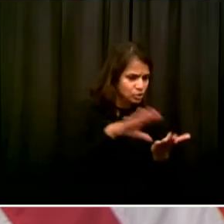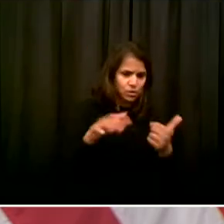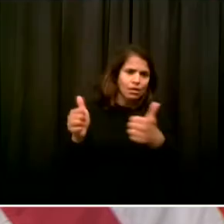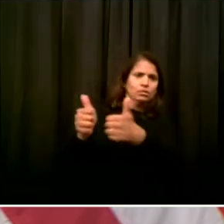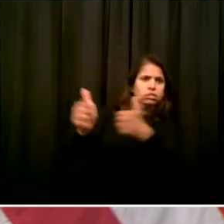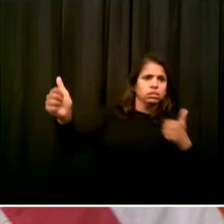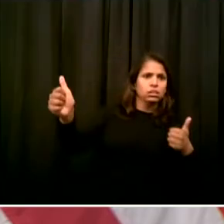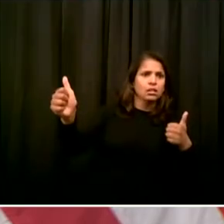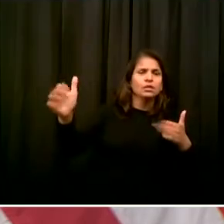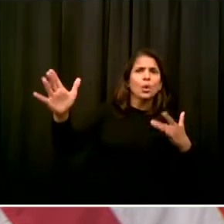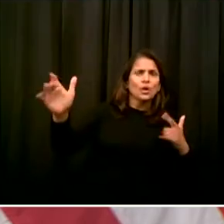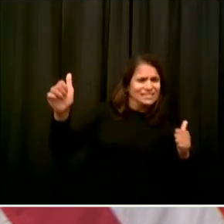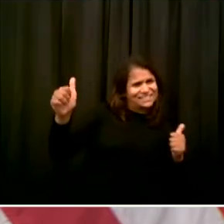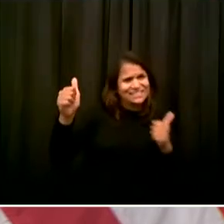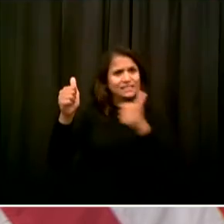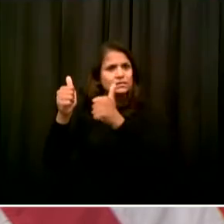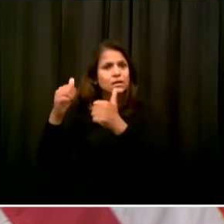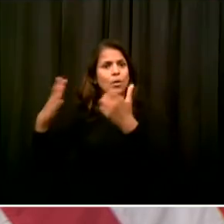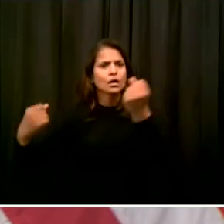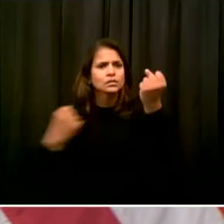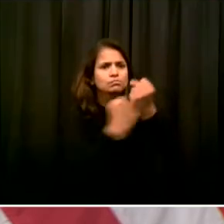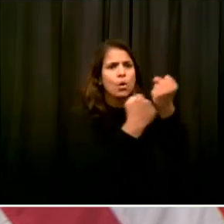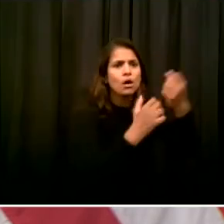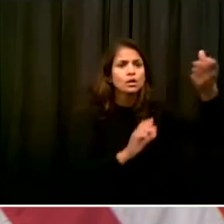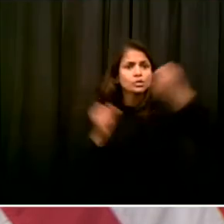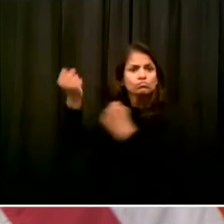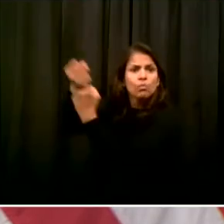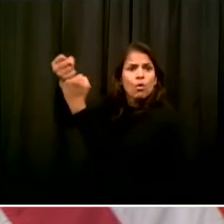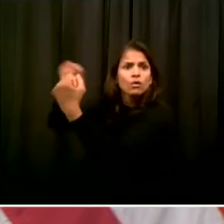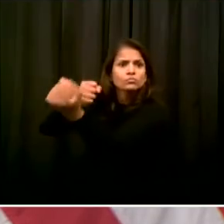R U THEM FURTHER, IF A STUDENT